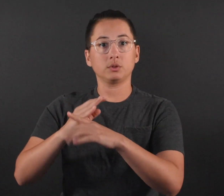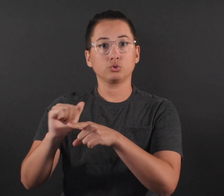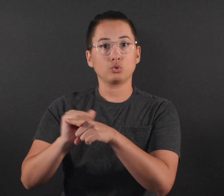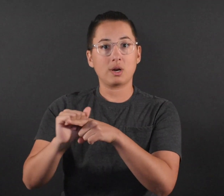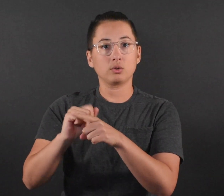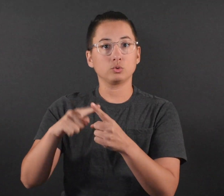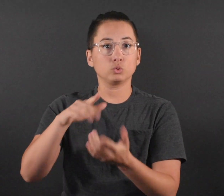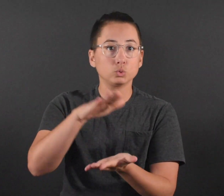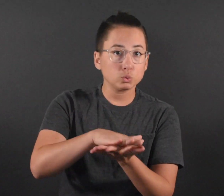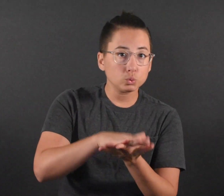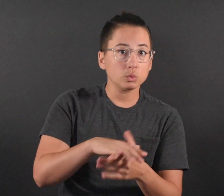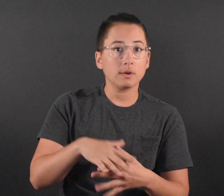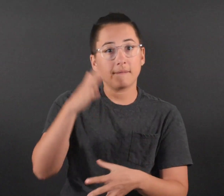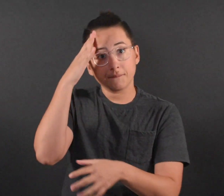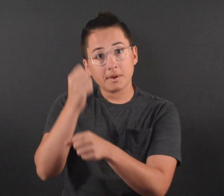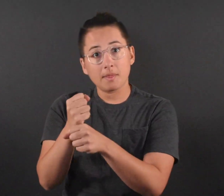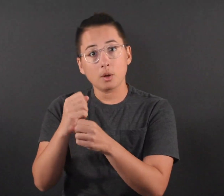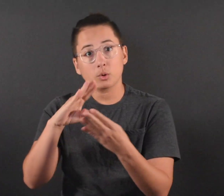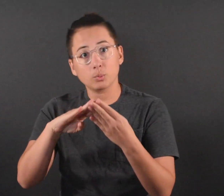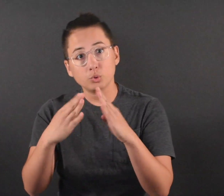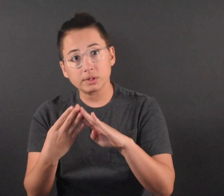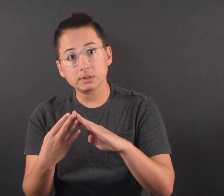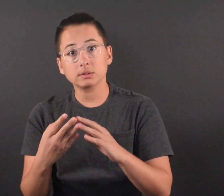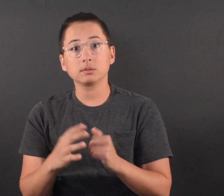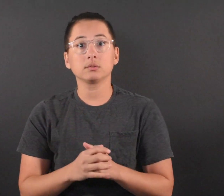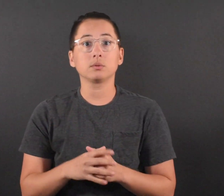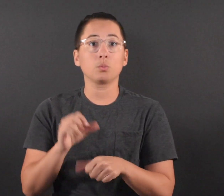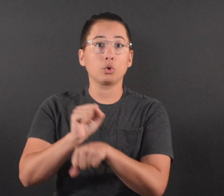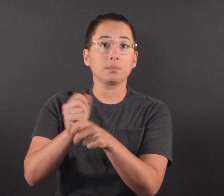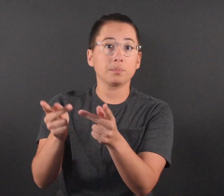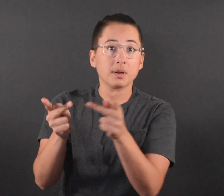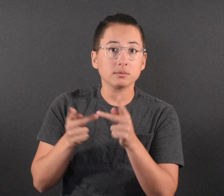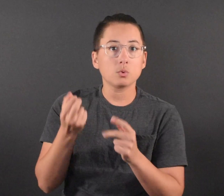your school, faith community, workplace or other community.